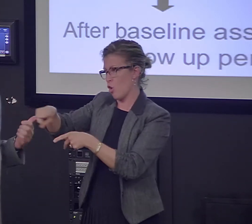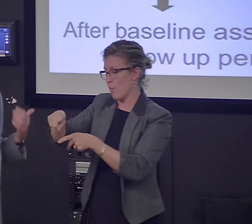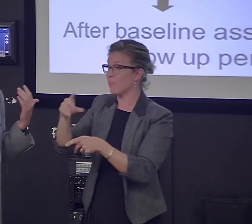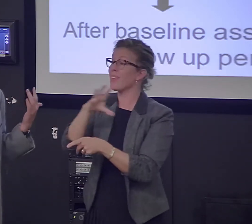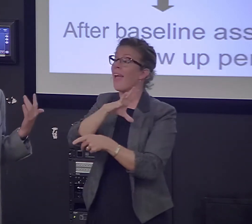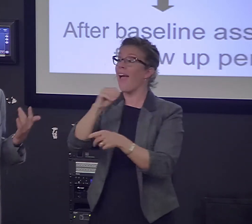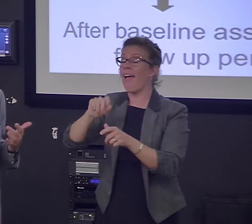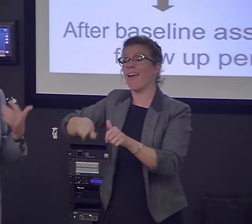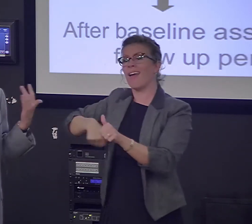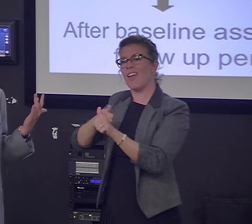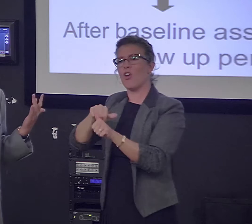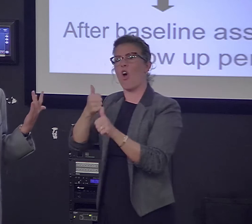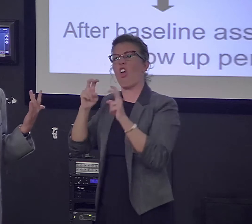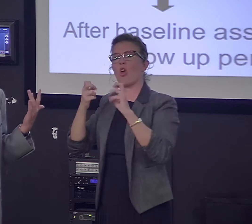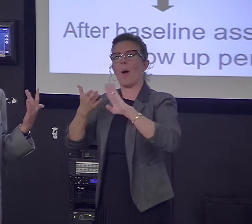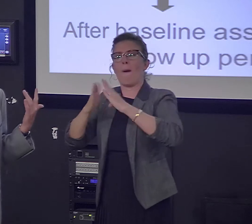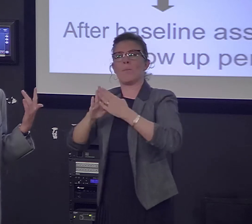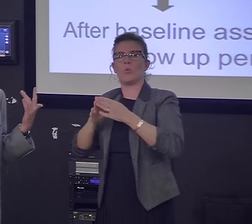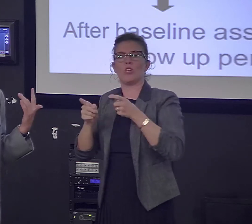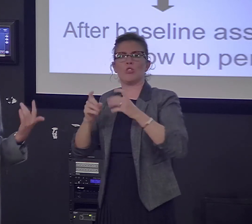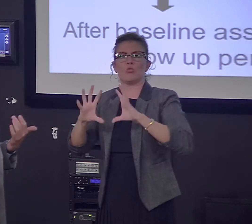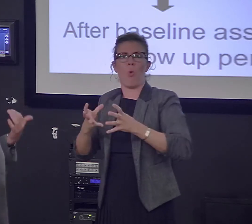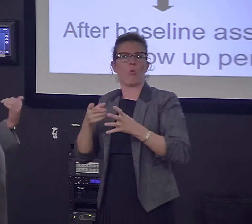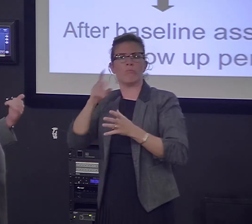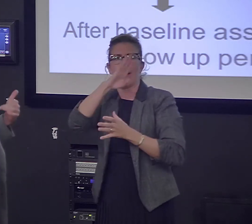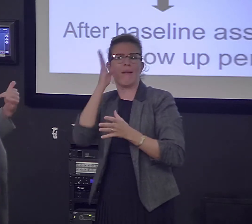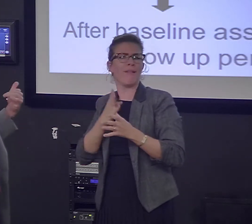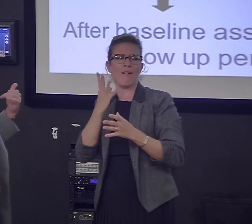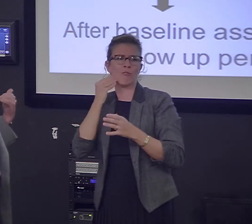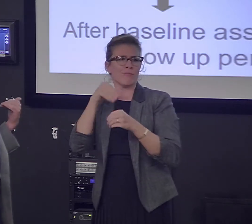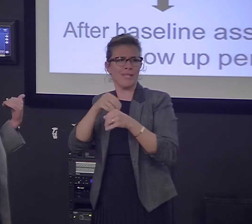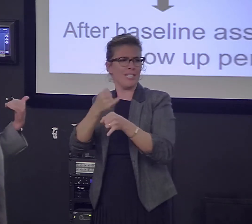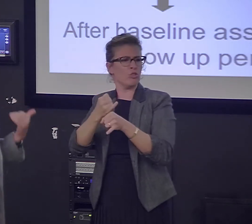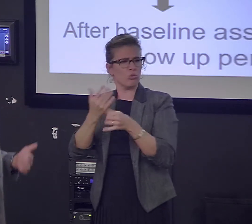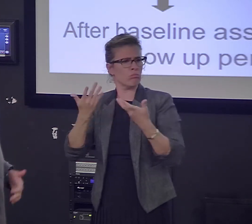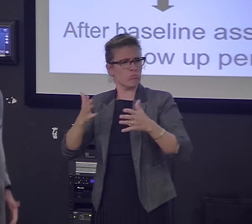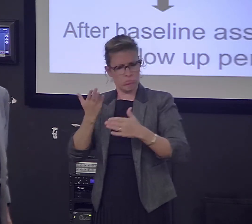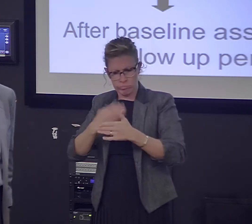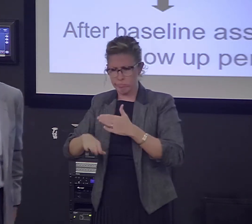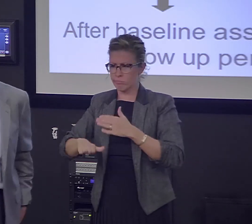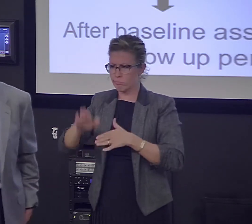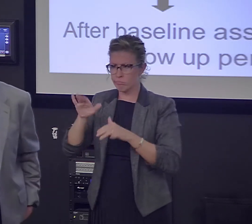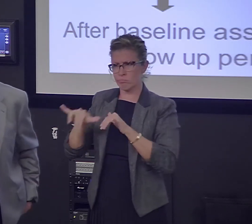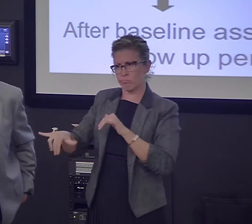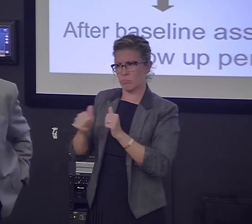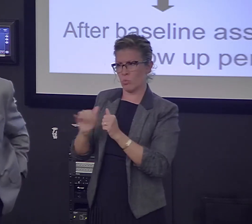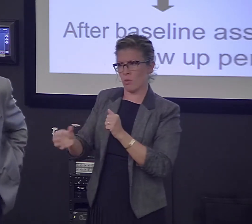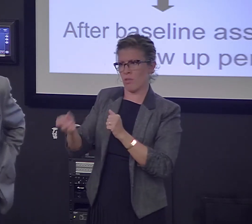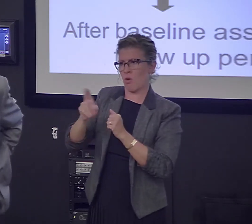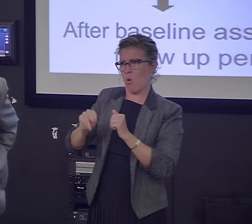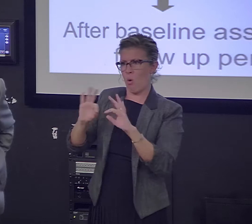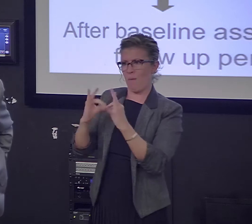These were children who had never been institutionalized, who were living with their own families in Bucharest.